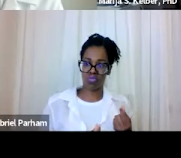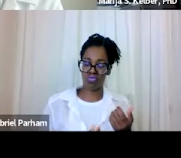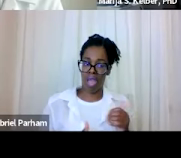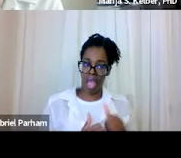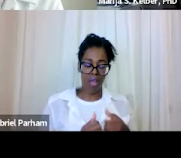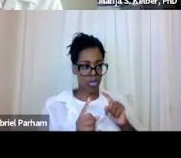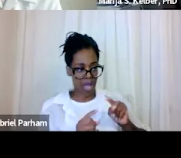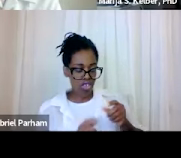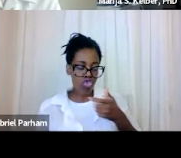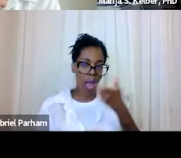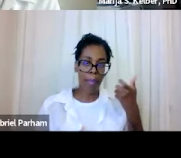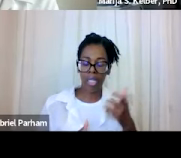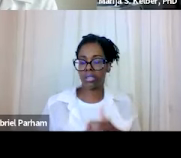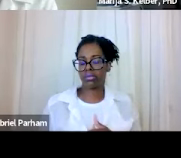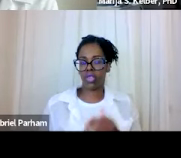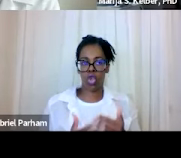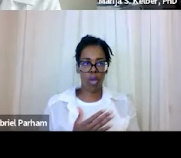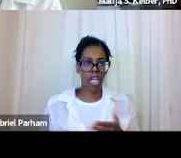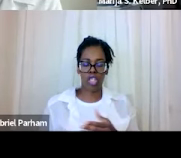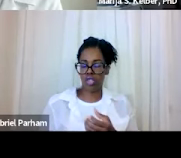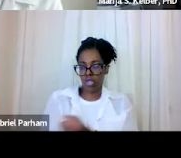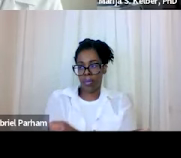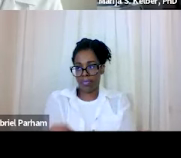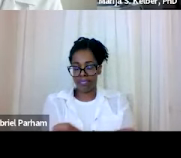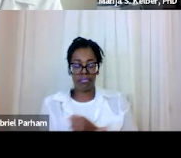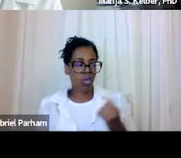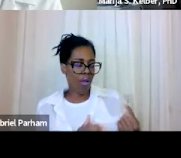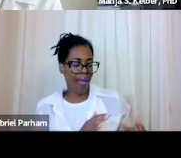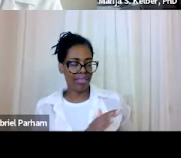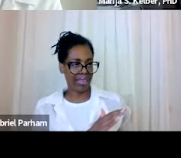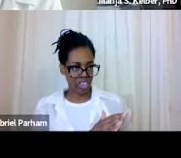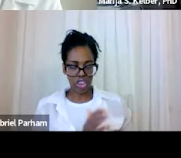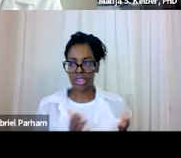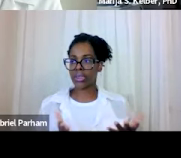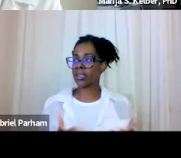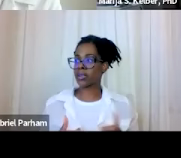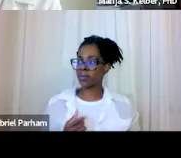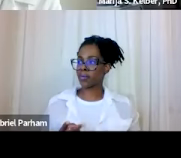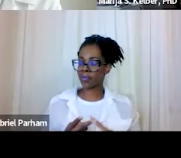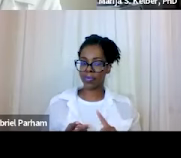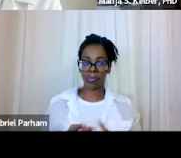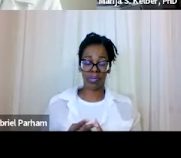Whether it's substance use behavior, isolation, things that, or aggressive behavior,